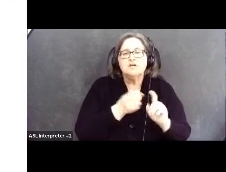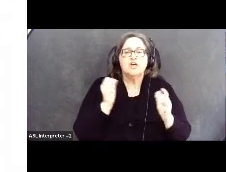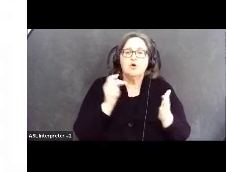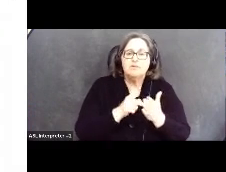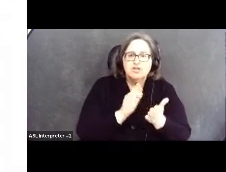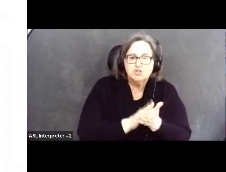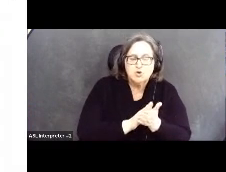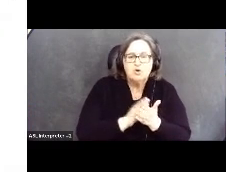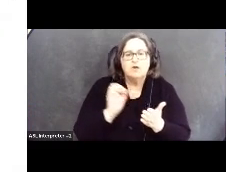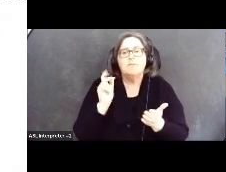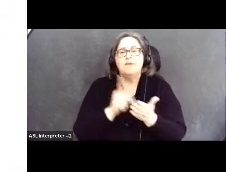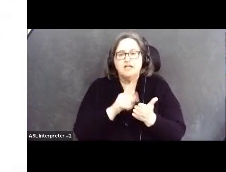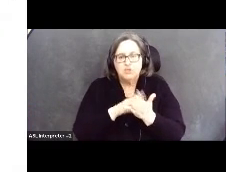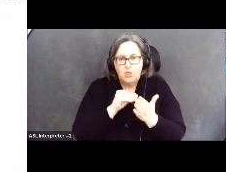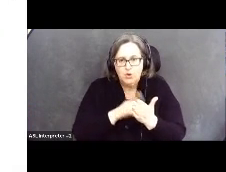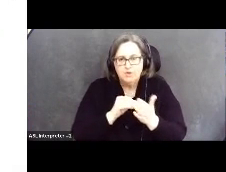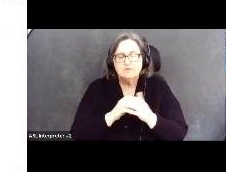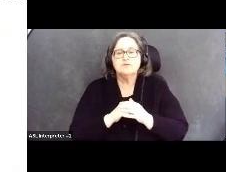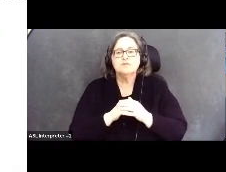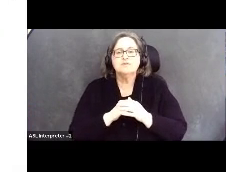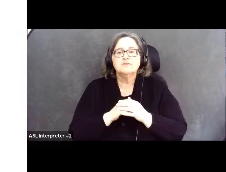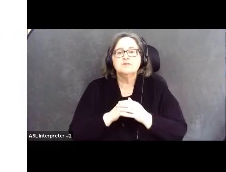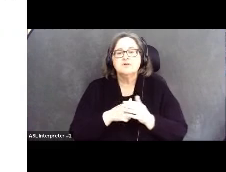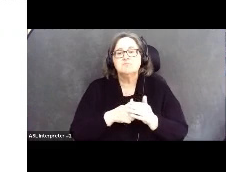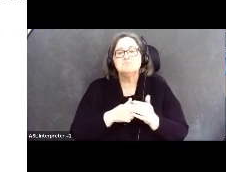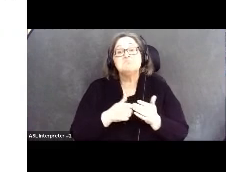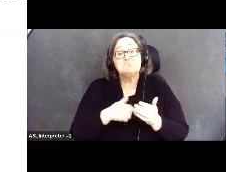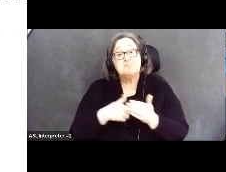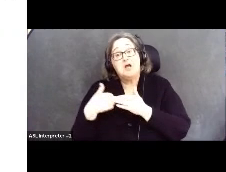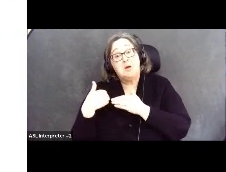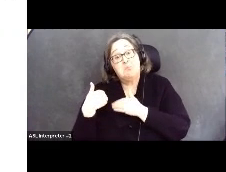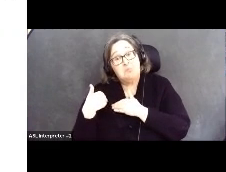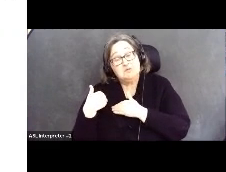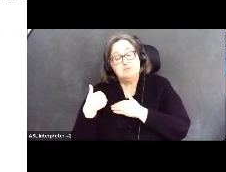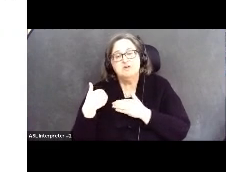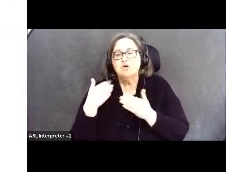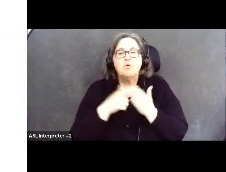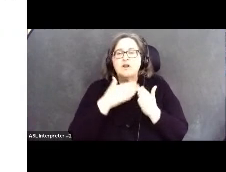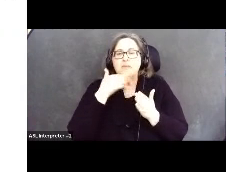back to learning. So I was tasked with what are the best practices out there for return to learn?